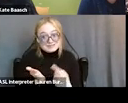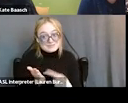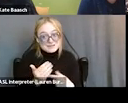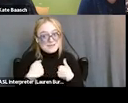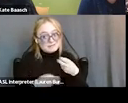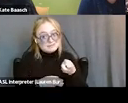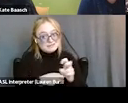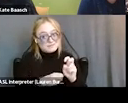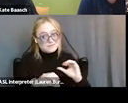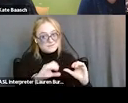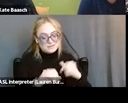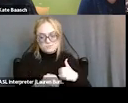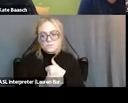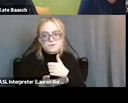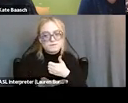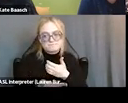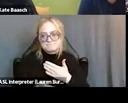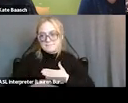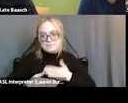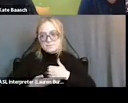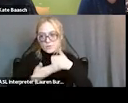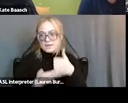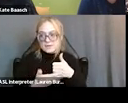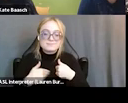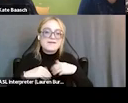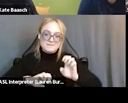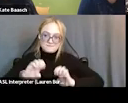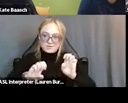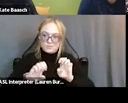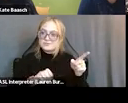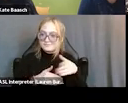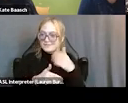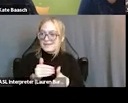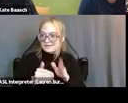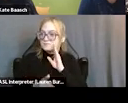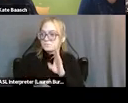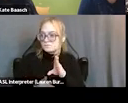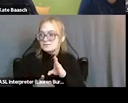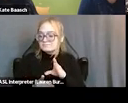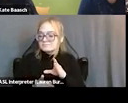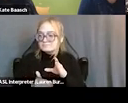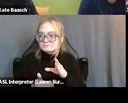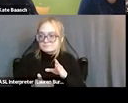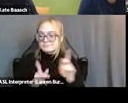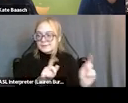We're happy to help you with that. There is an evaluation that at the end we're gonna, you know, take you, you know, to this evaluation.